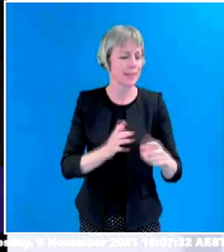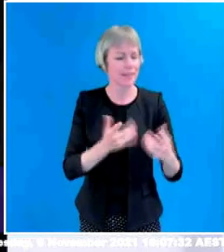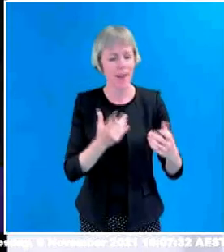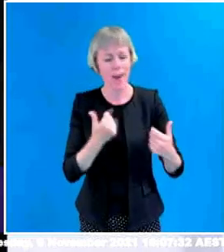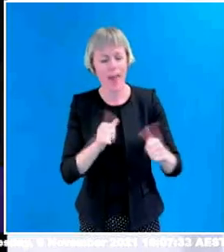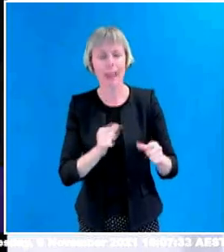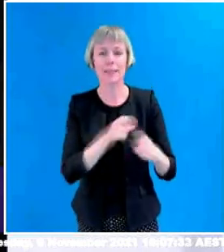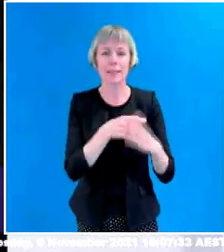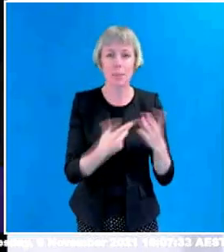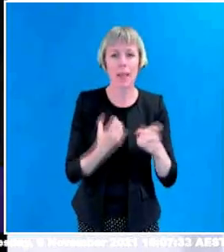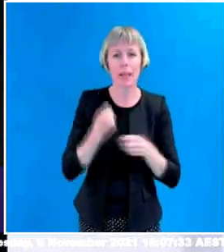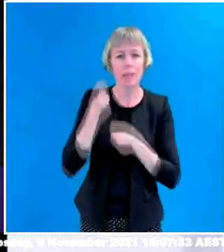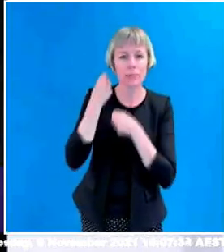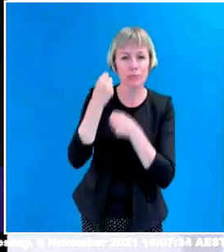We have different definitions.